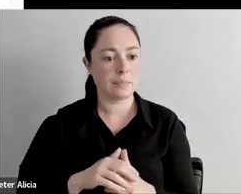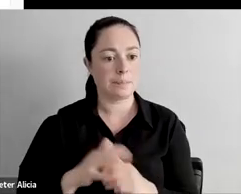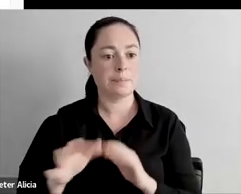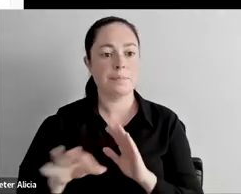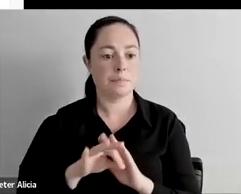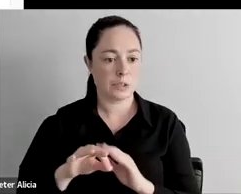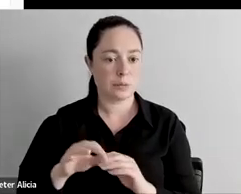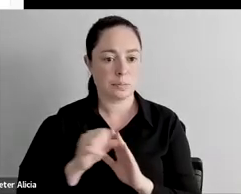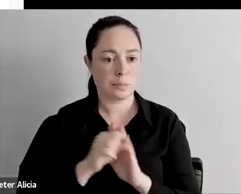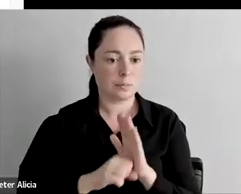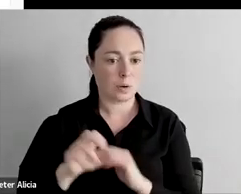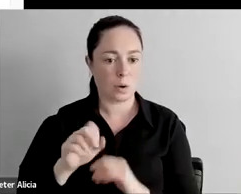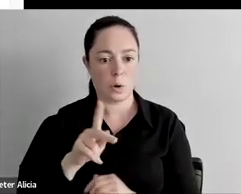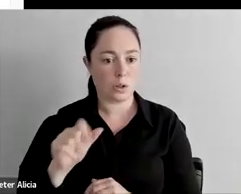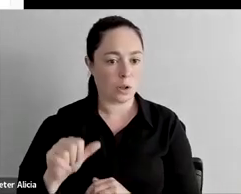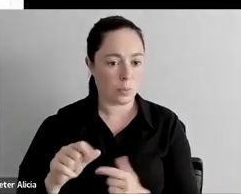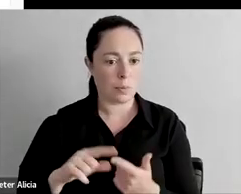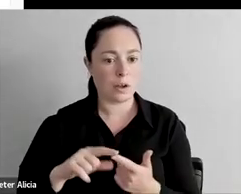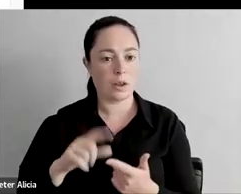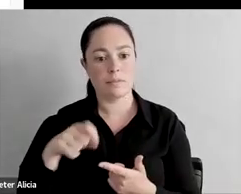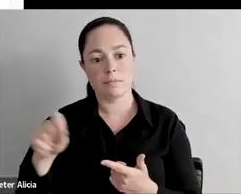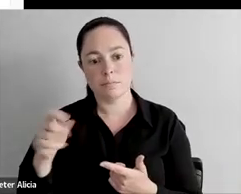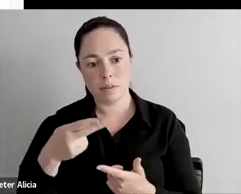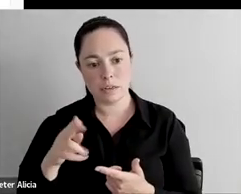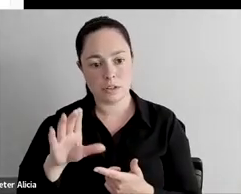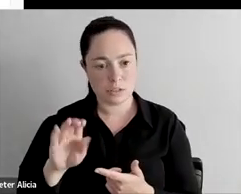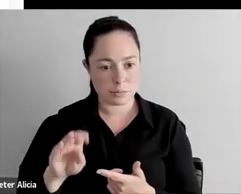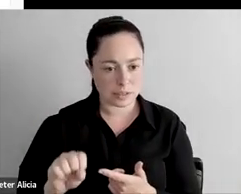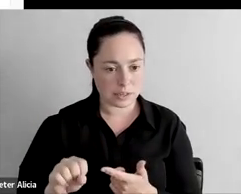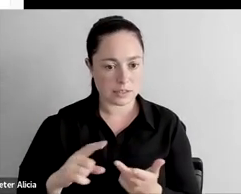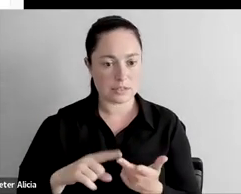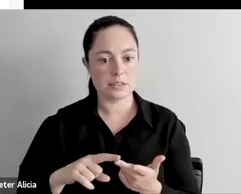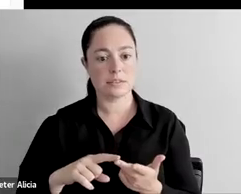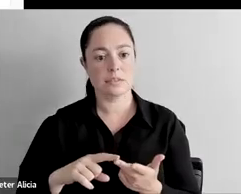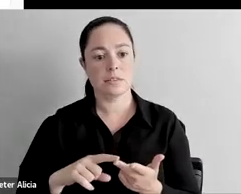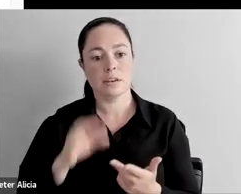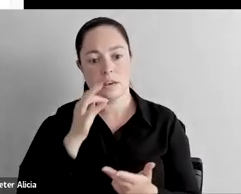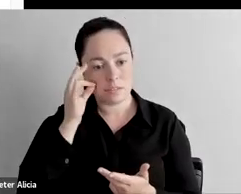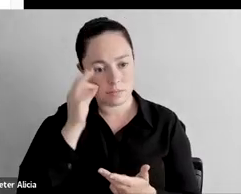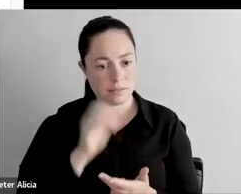only HCBS, and American Indian Alaska Native here.